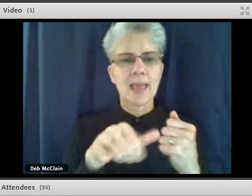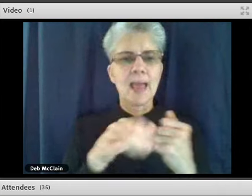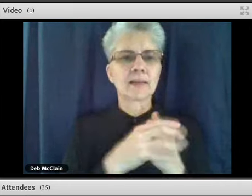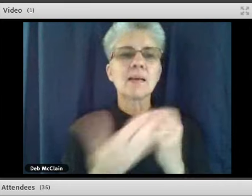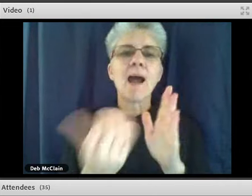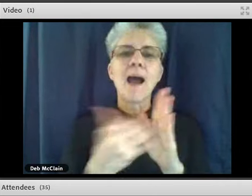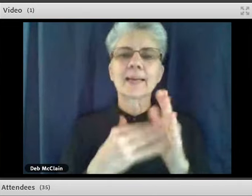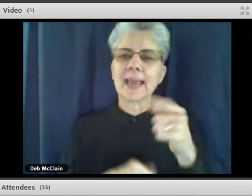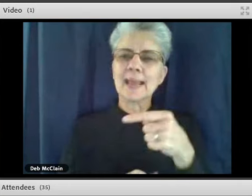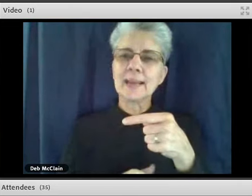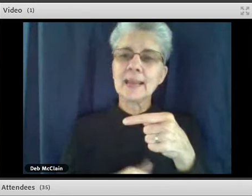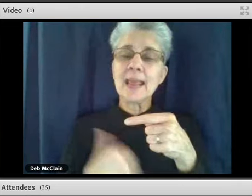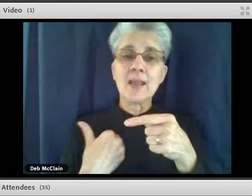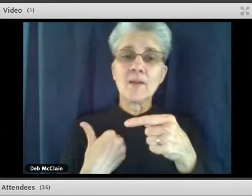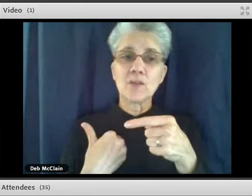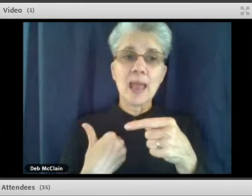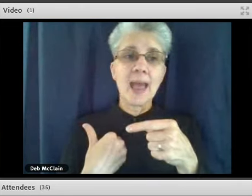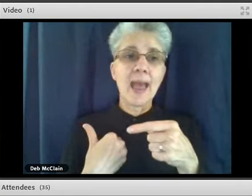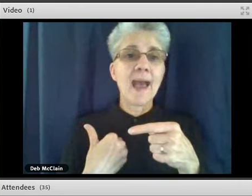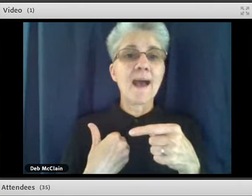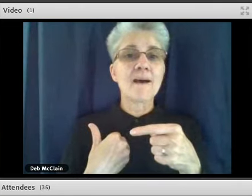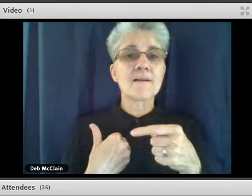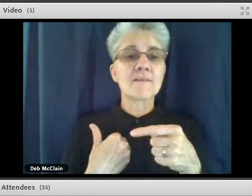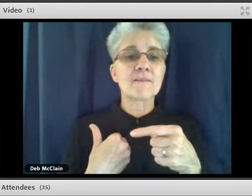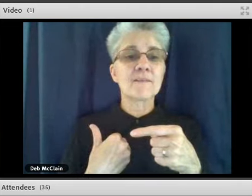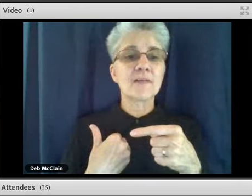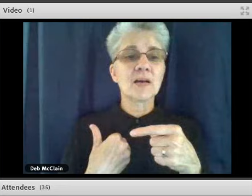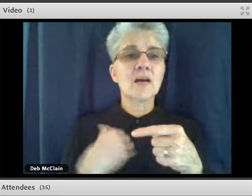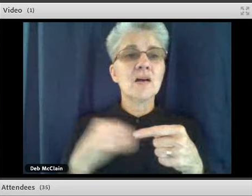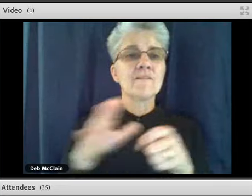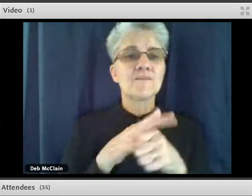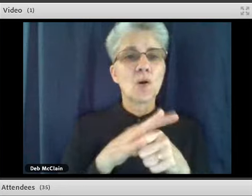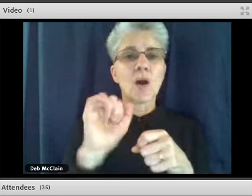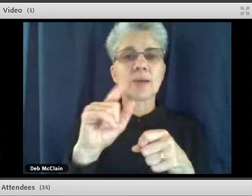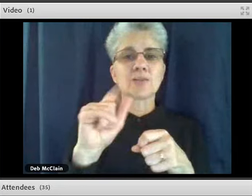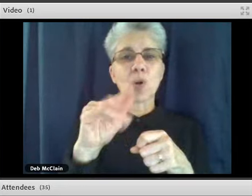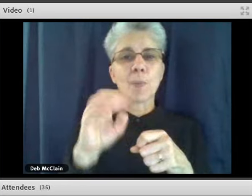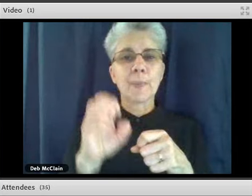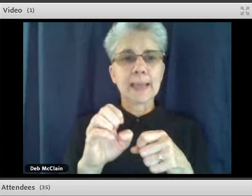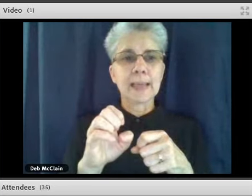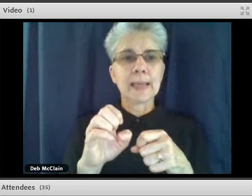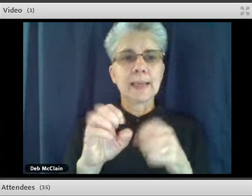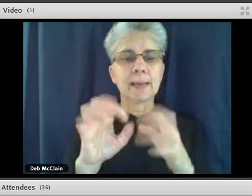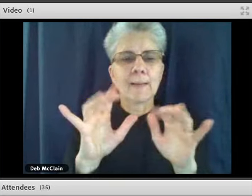Click on Save, Not Print. Again, if you have the full Adobe Acrobat --